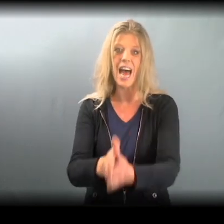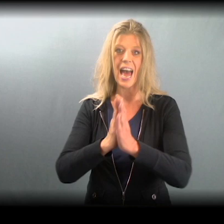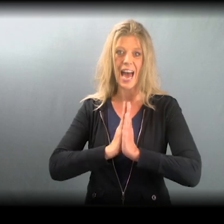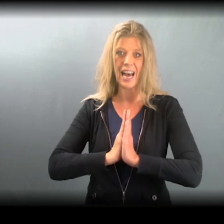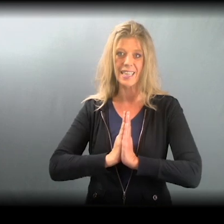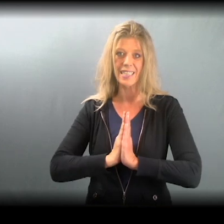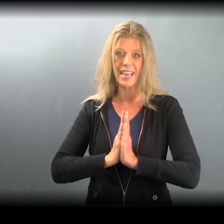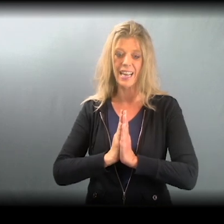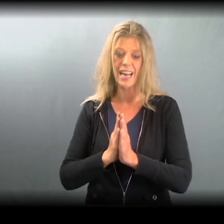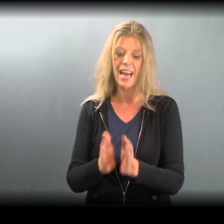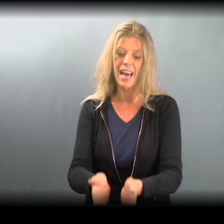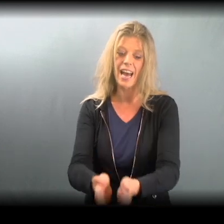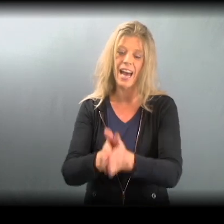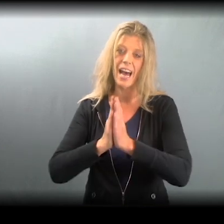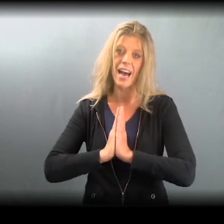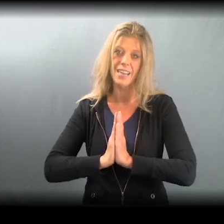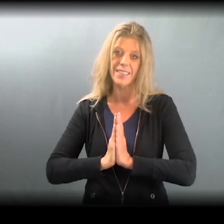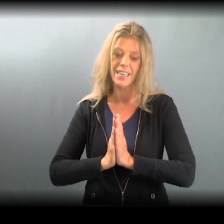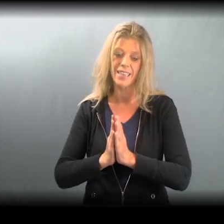ASK